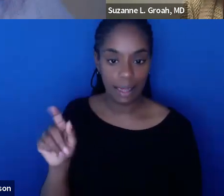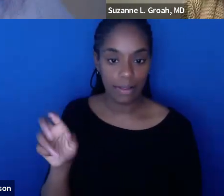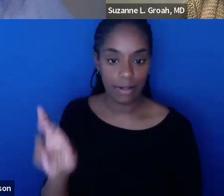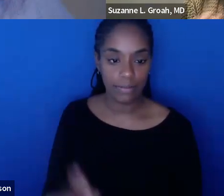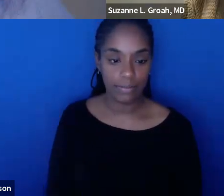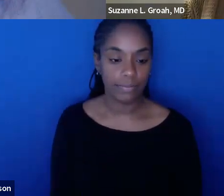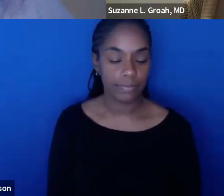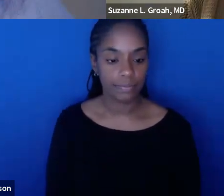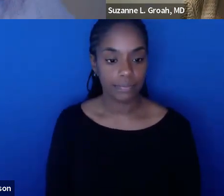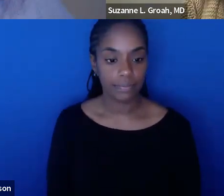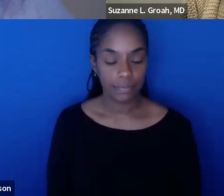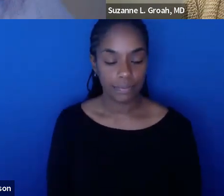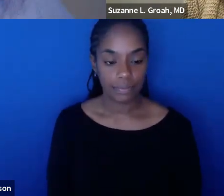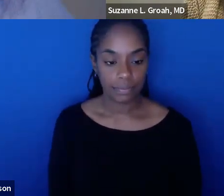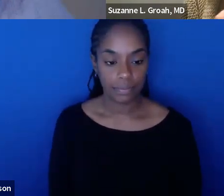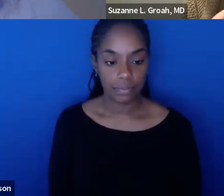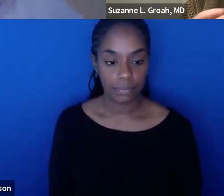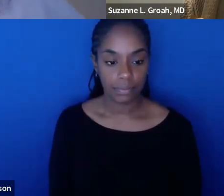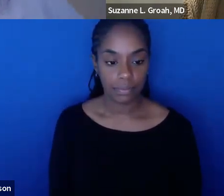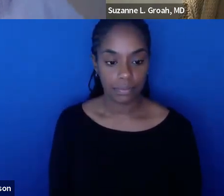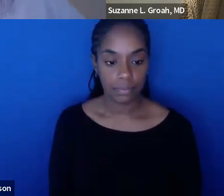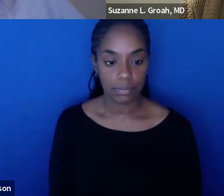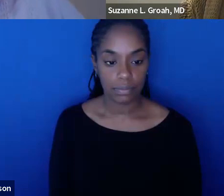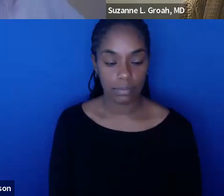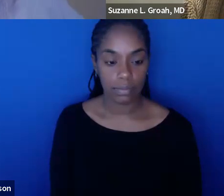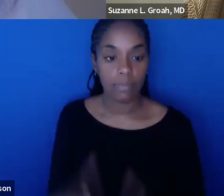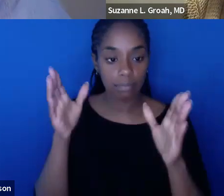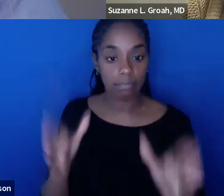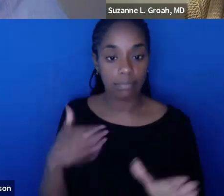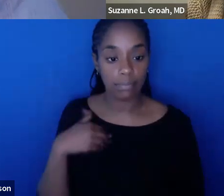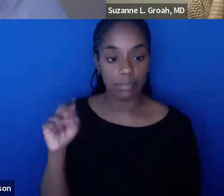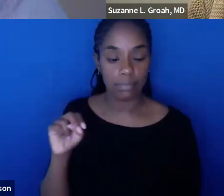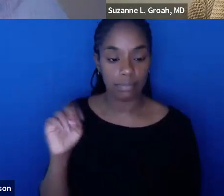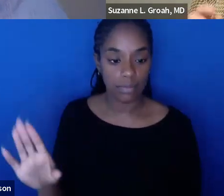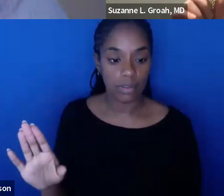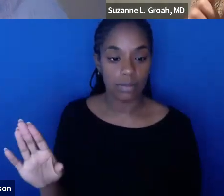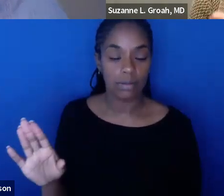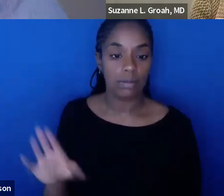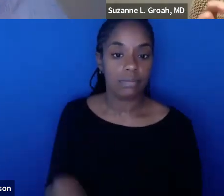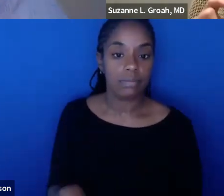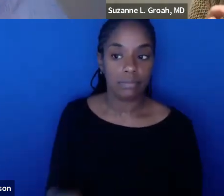So someone with a neurogenic bladder who has voided all their life, but they